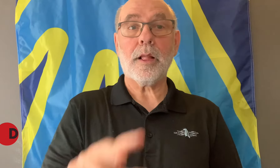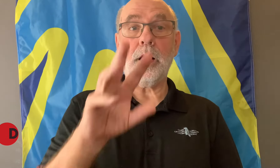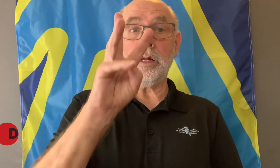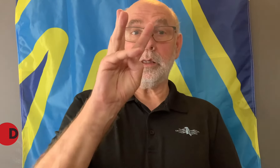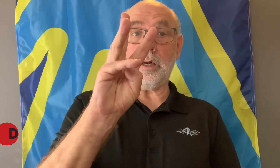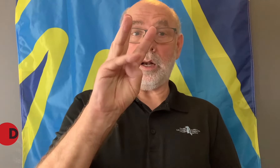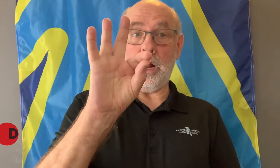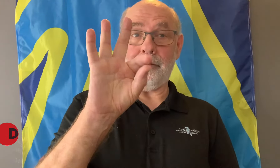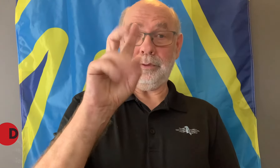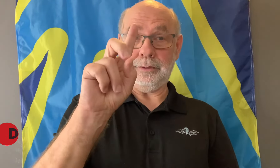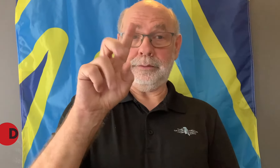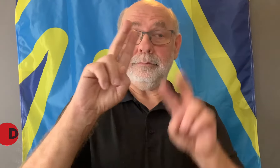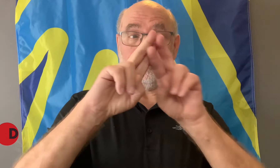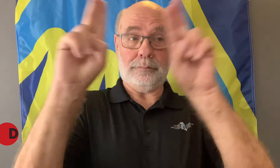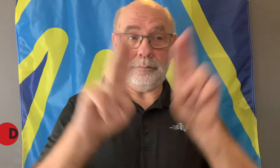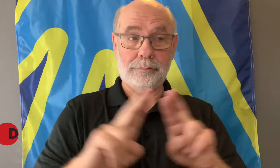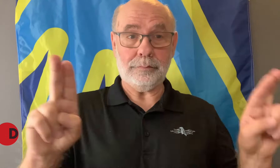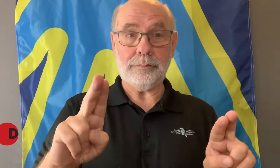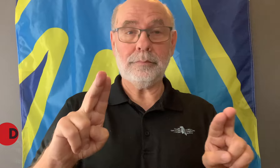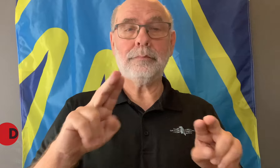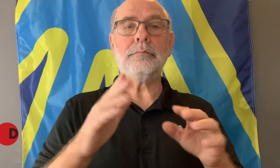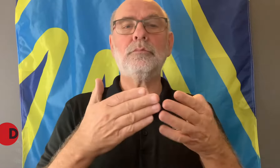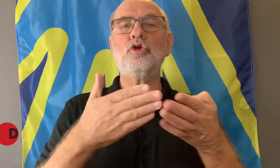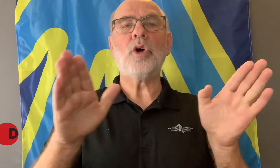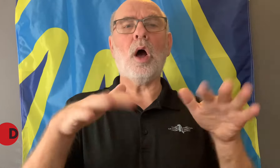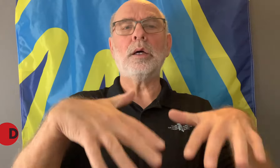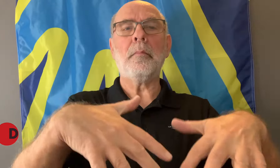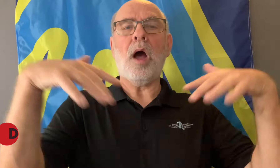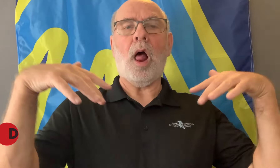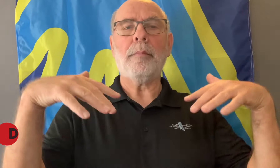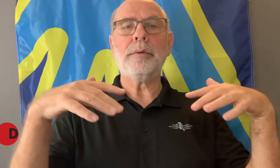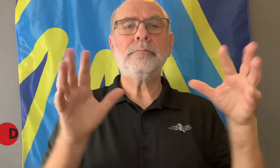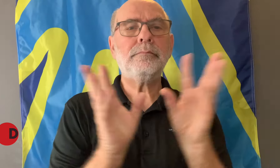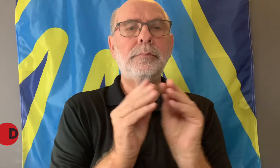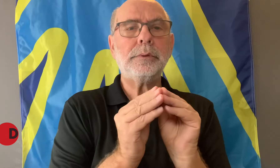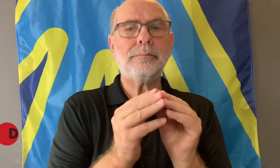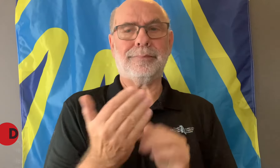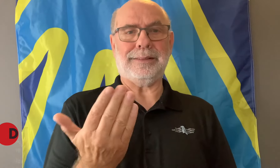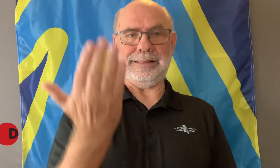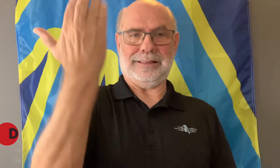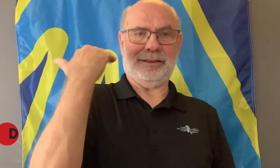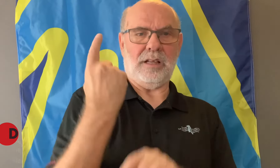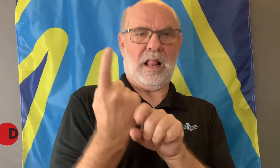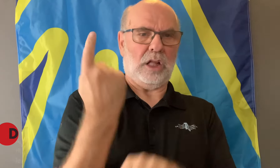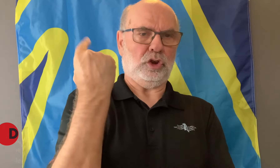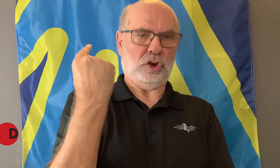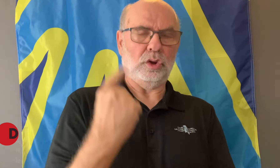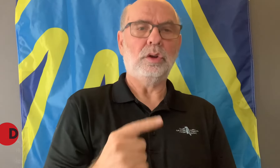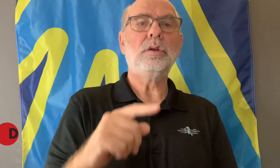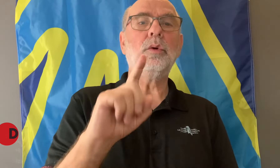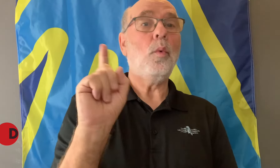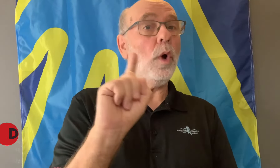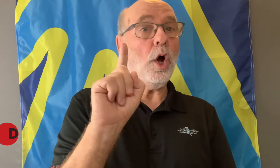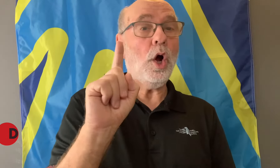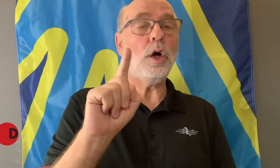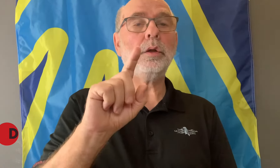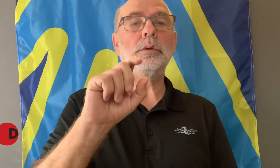The World Federation of the Deaf general assembly during their meeting last year